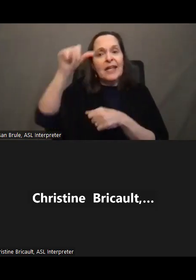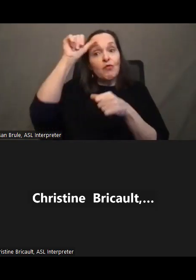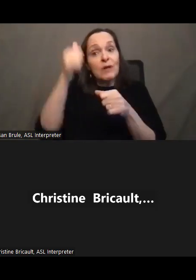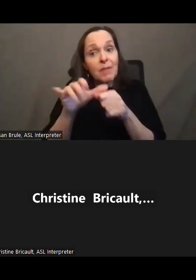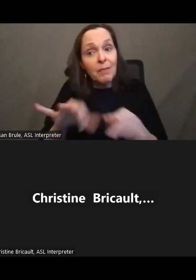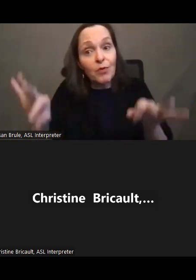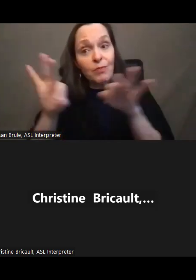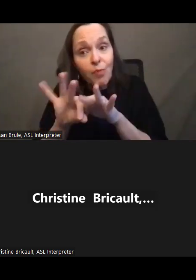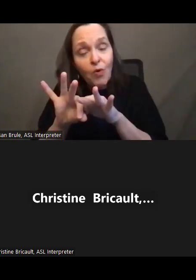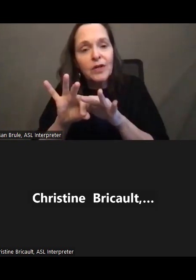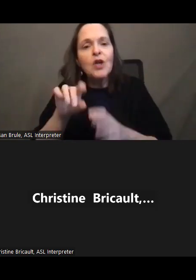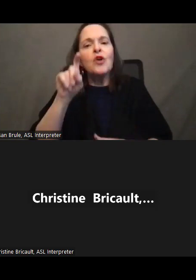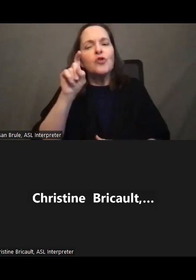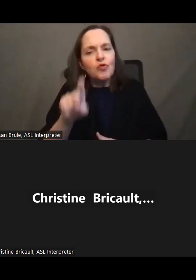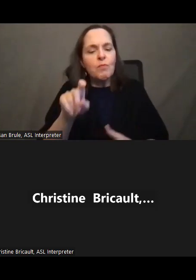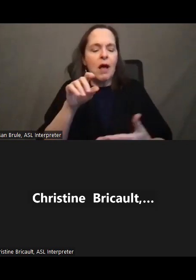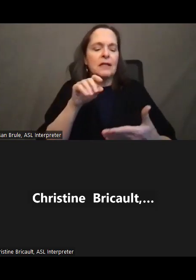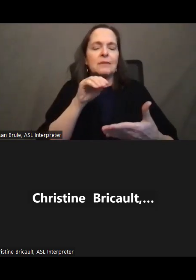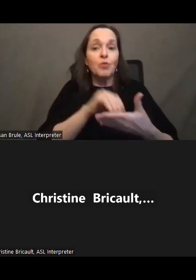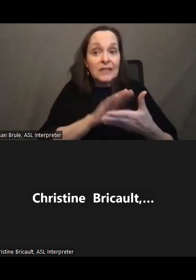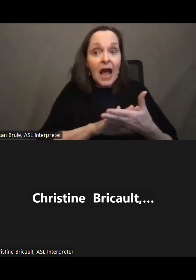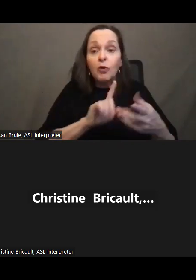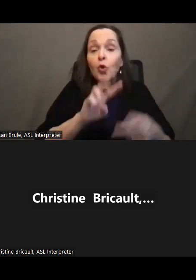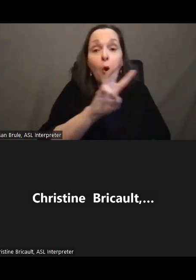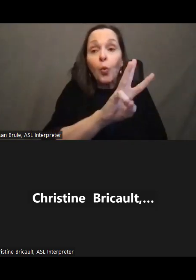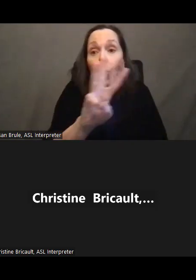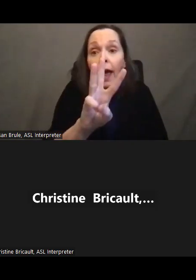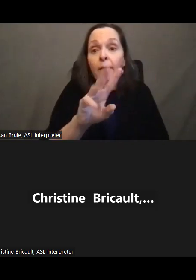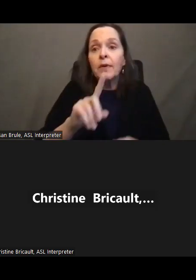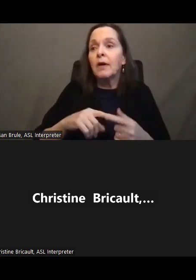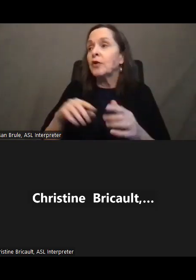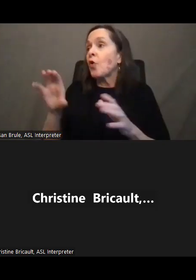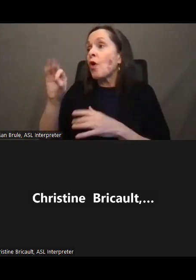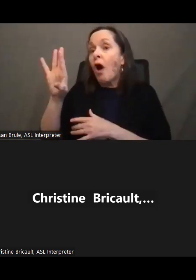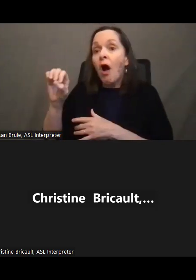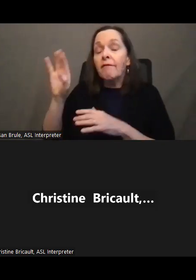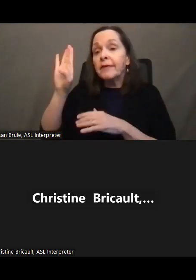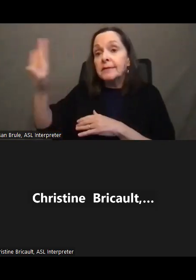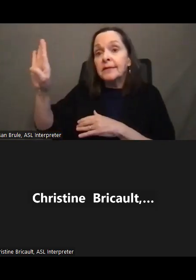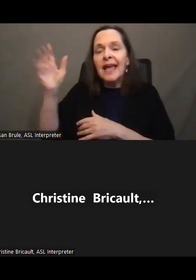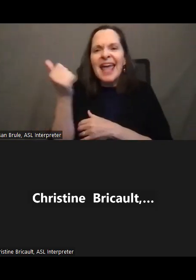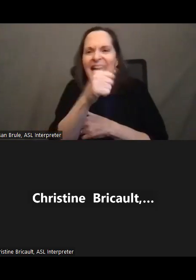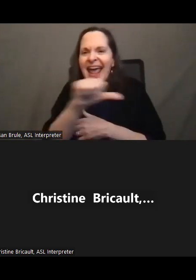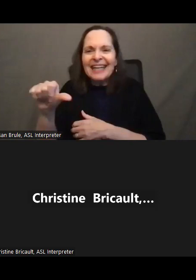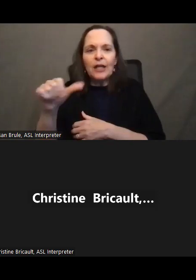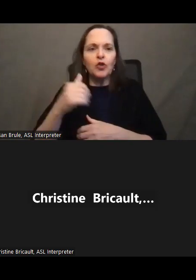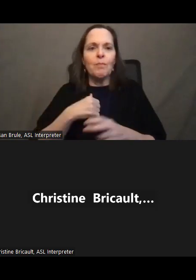prominently on your website a nondiscrimination statement that includes the ADA Coordinator's contact information.